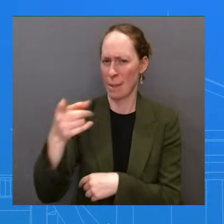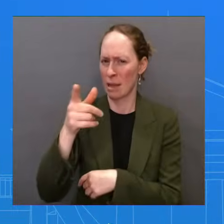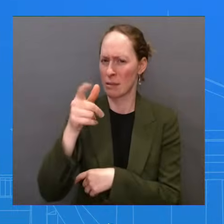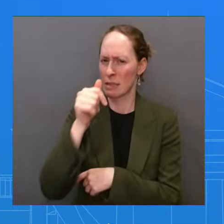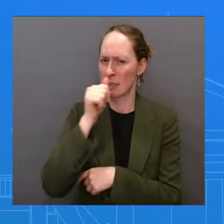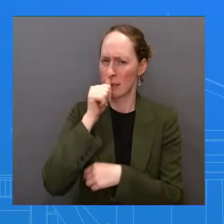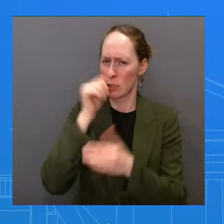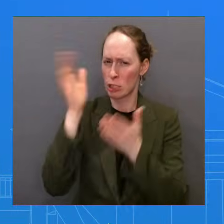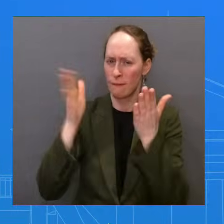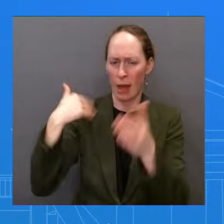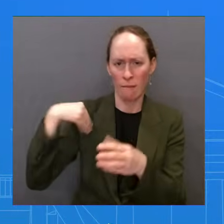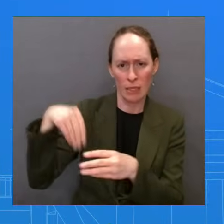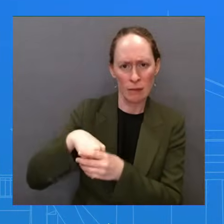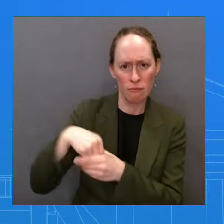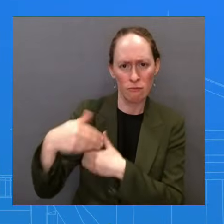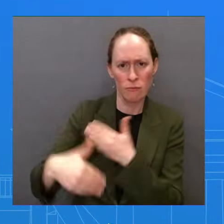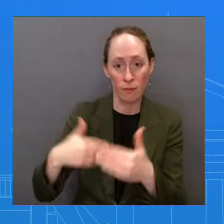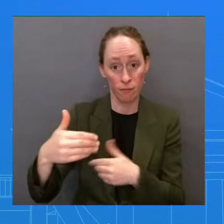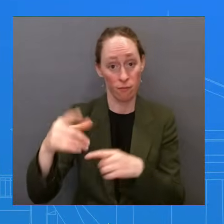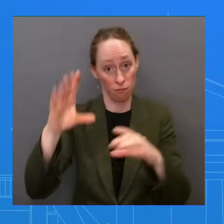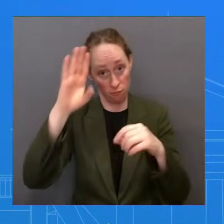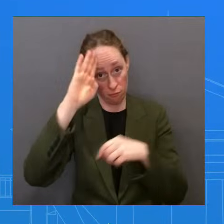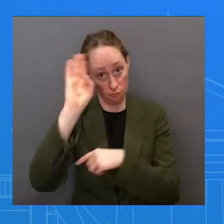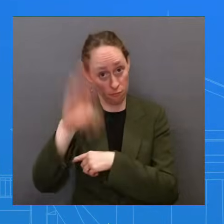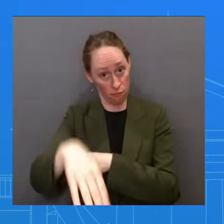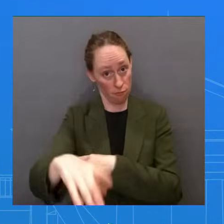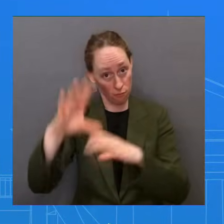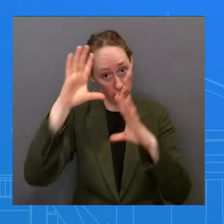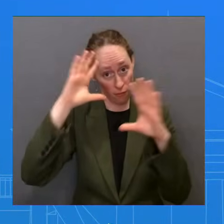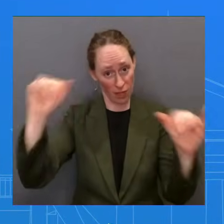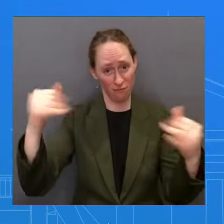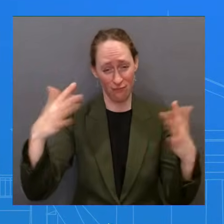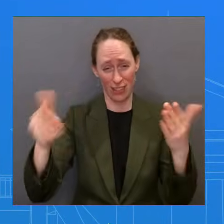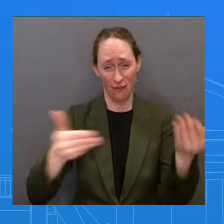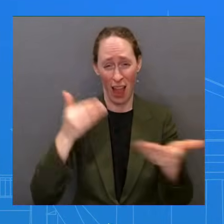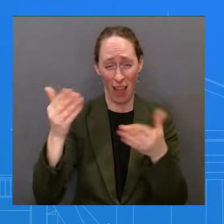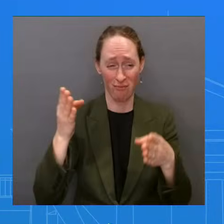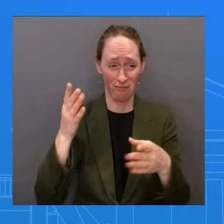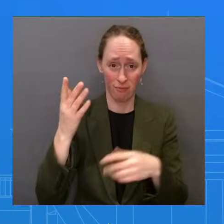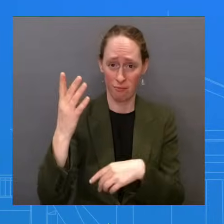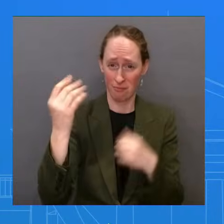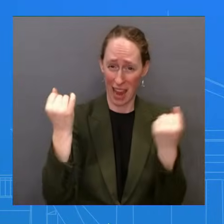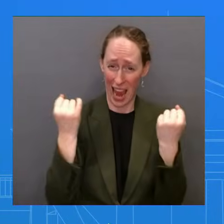to celebrate Eid yesterday. It was a meaningful event and opportunity to celebrate